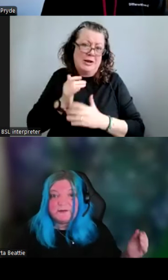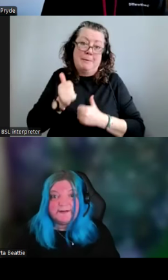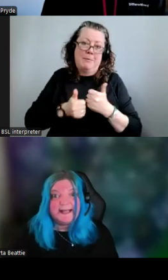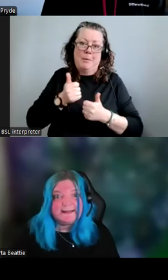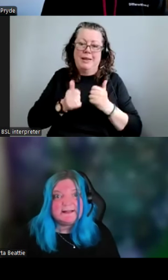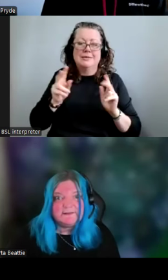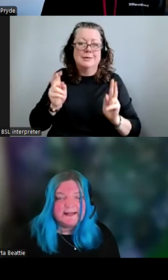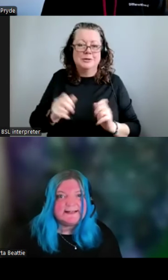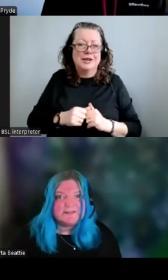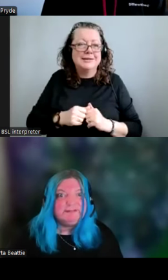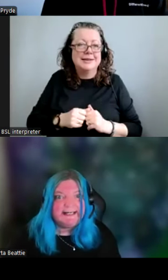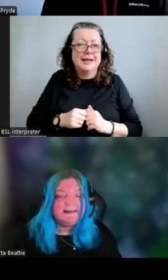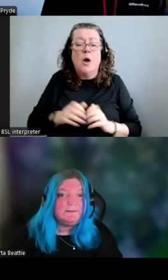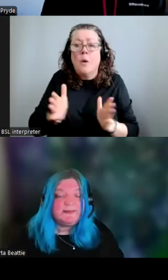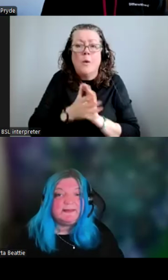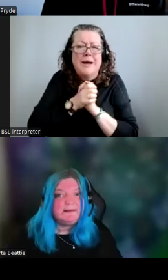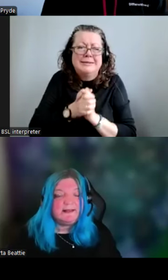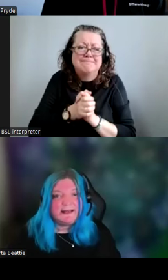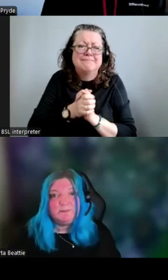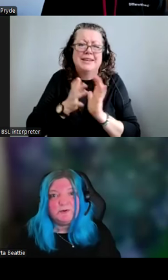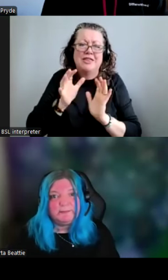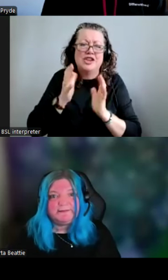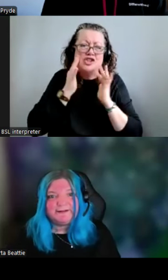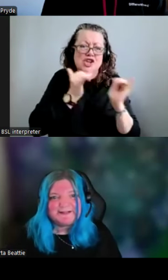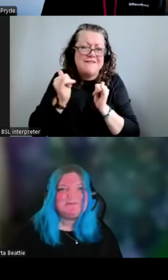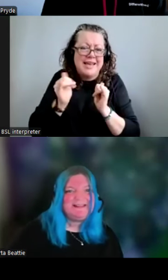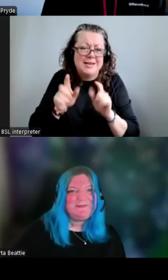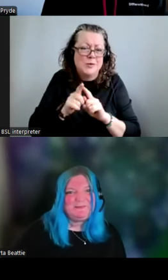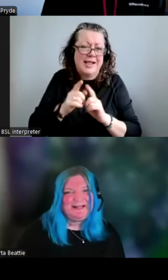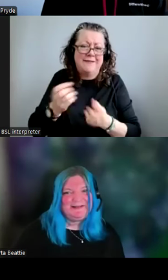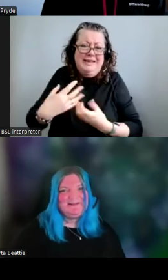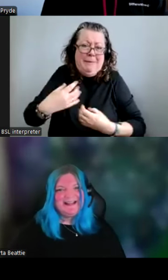Don't forget the survey, because that's really an important bit for us. That'd be brilliant.